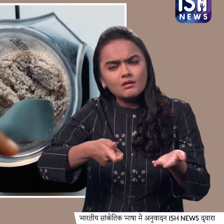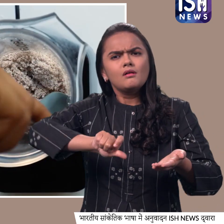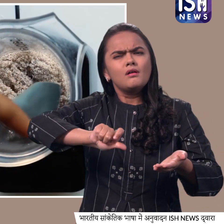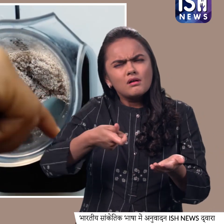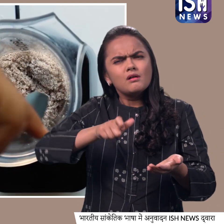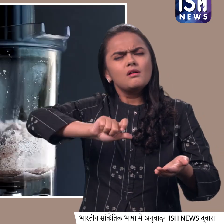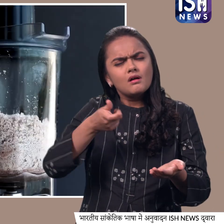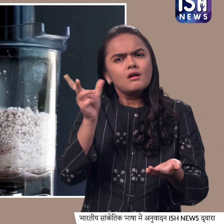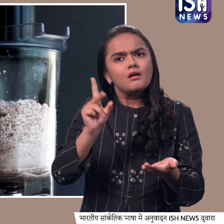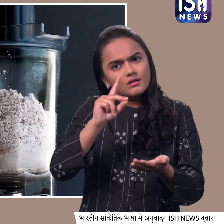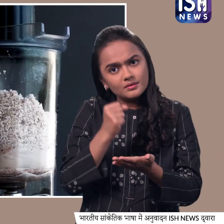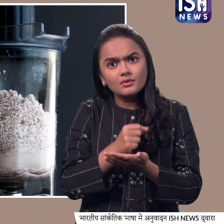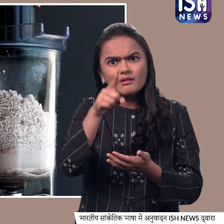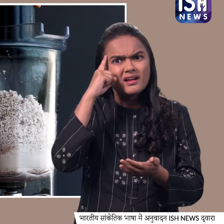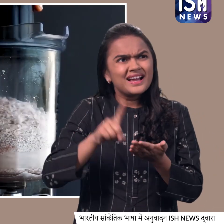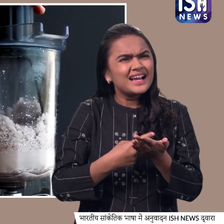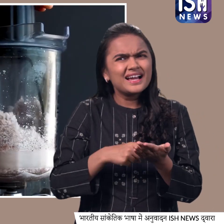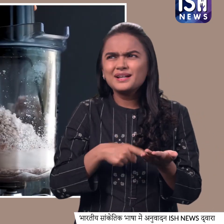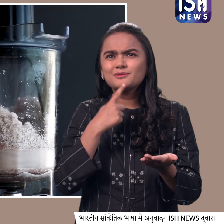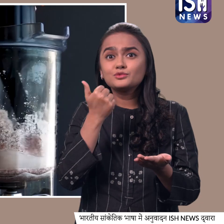You might think that this can never be made into butter